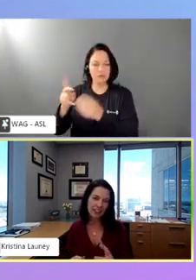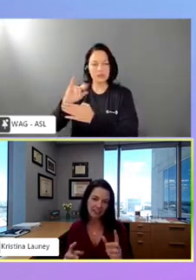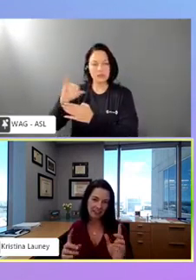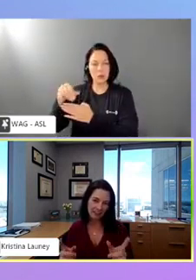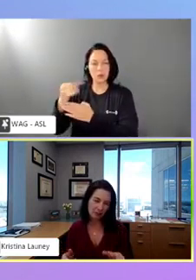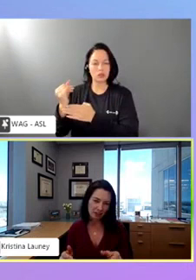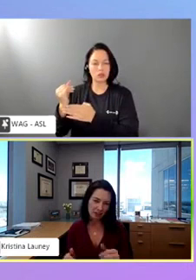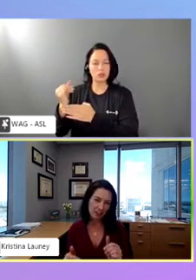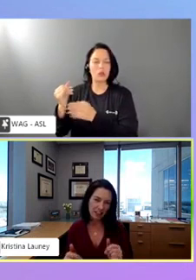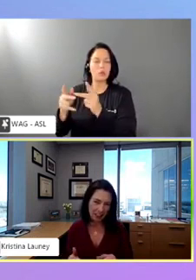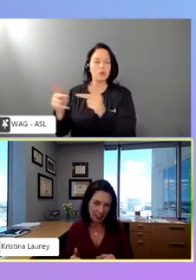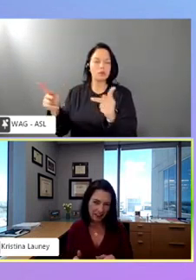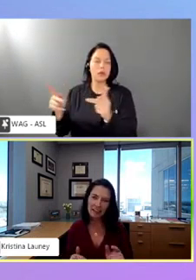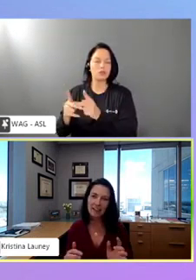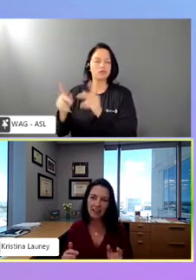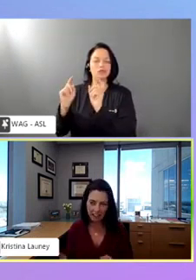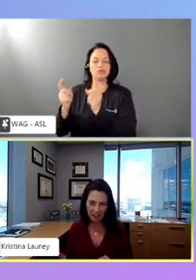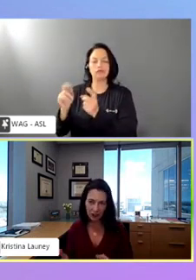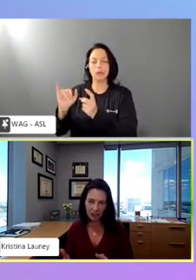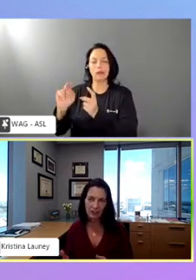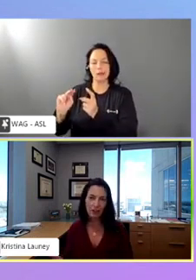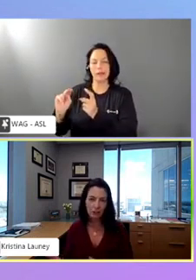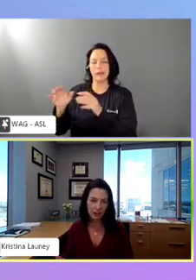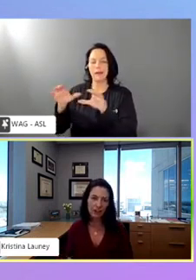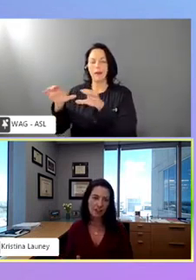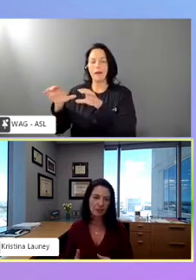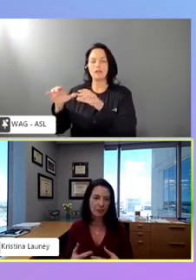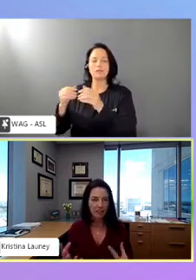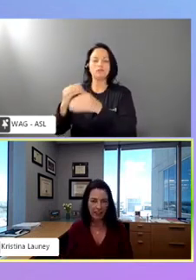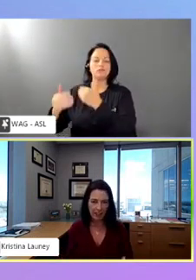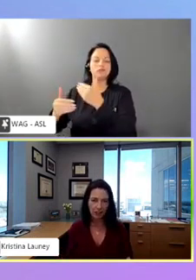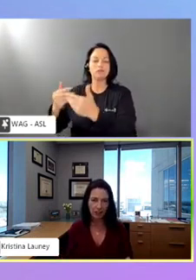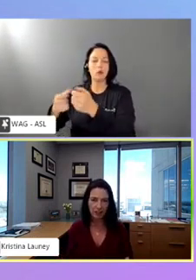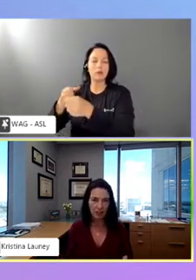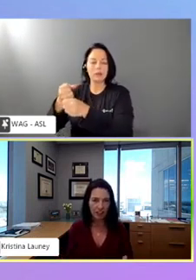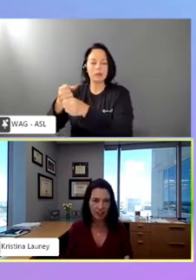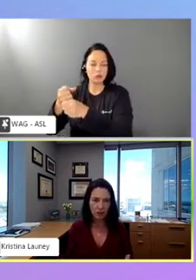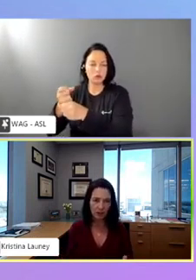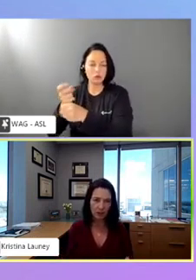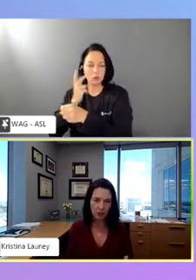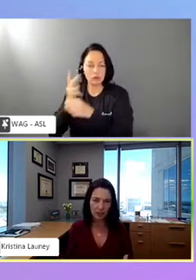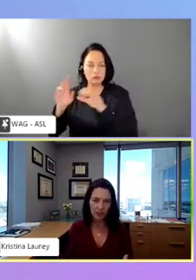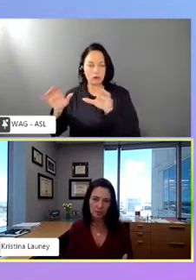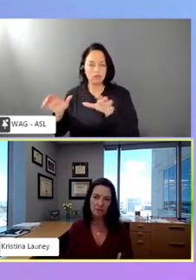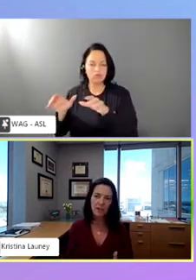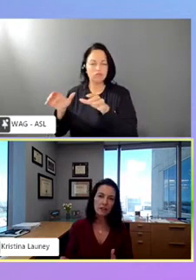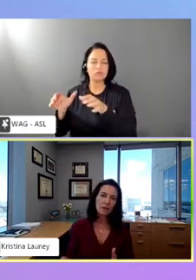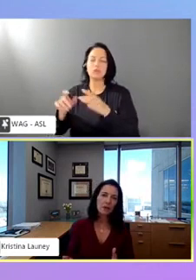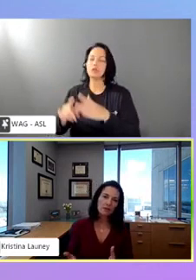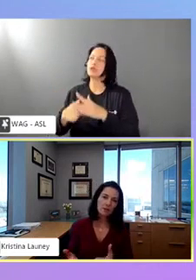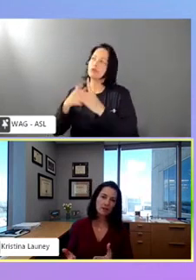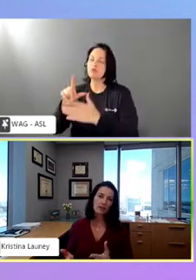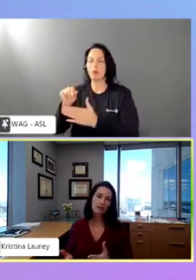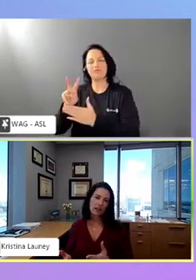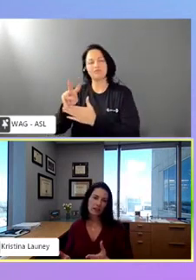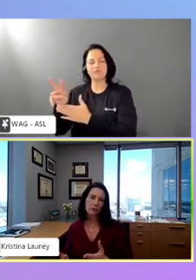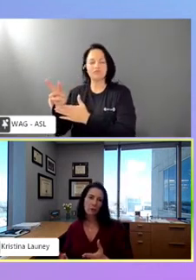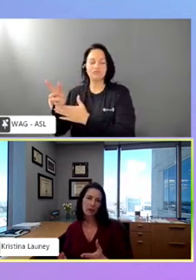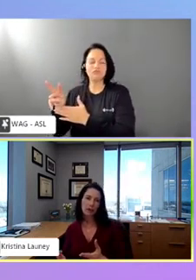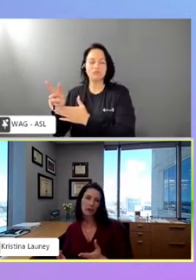and we saw some action starting again. My slide here is entitled DOJ position and